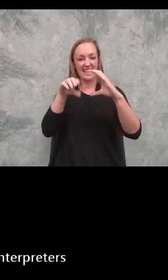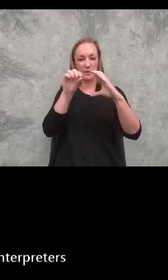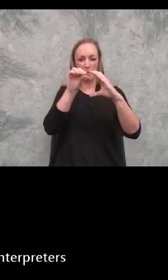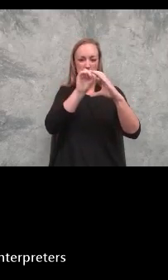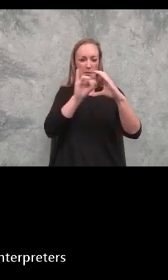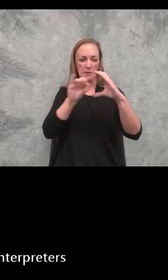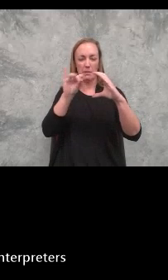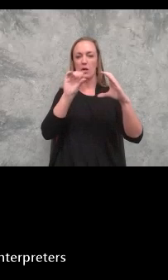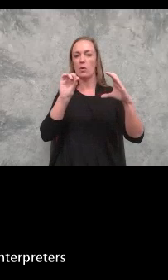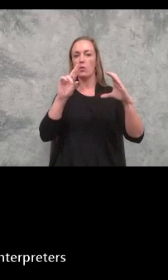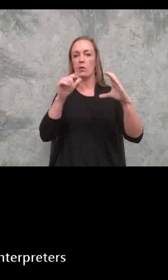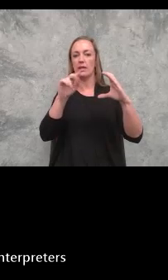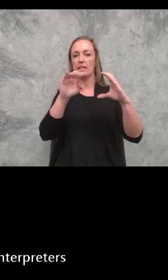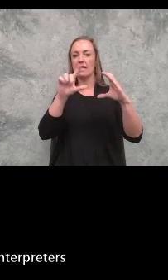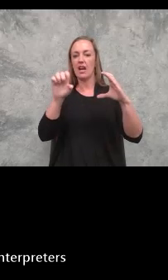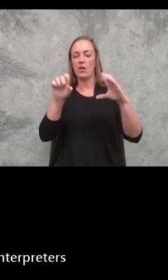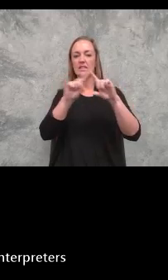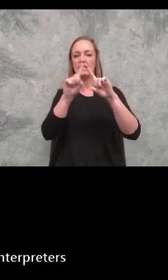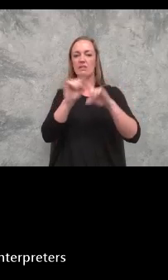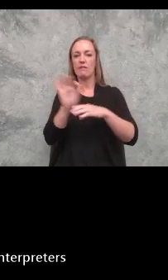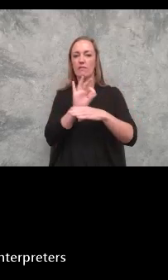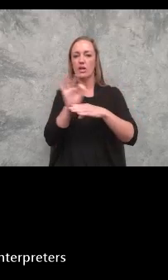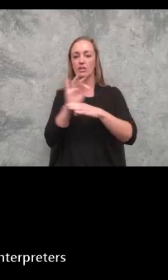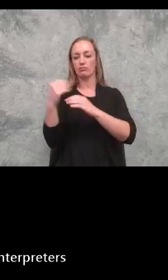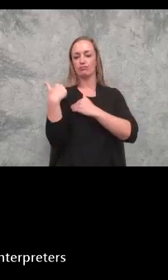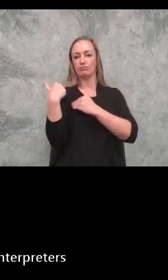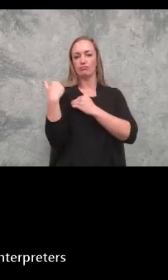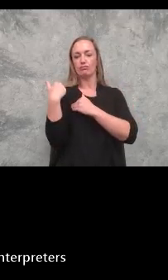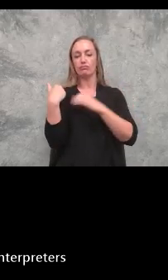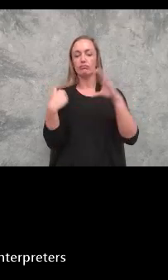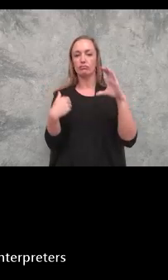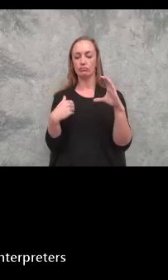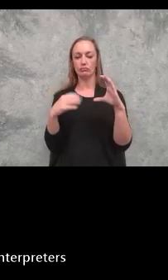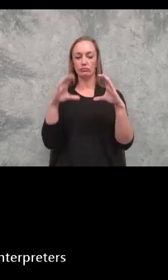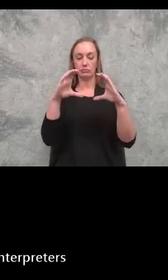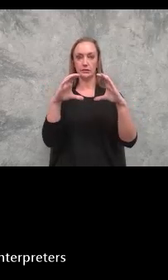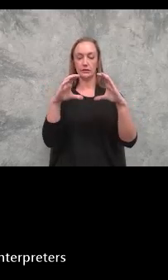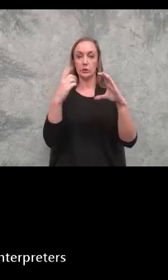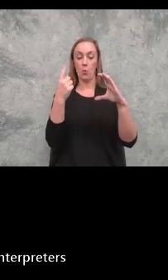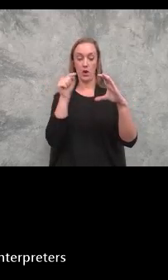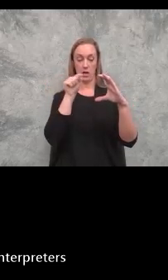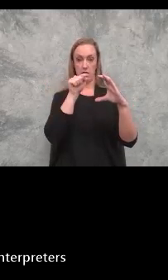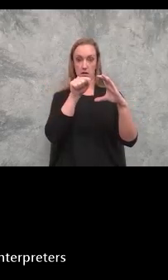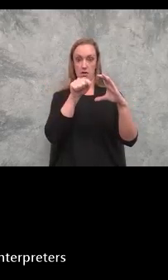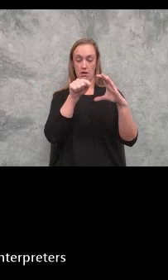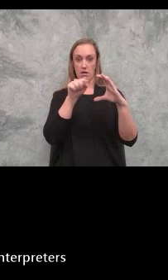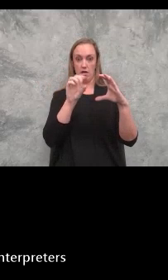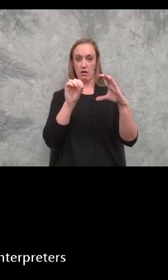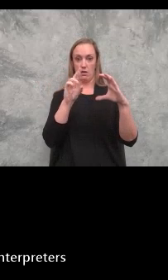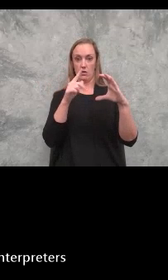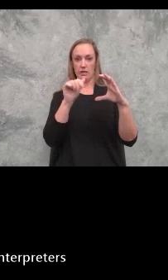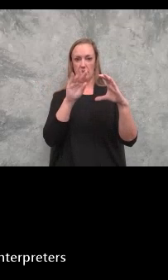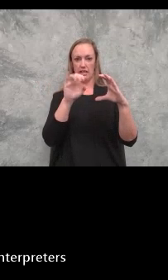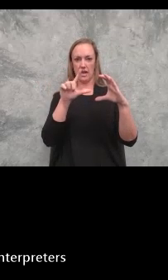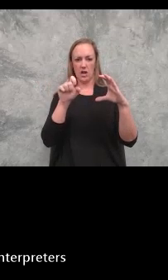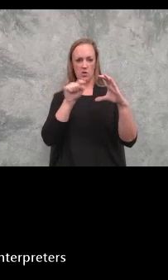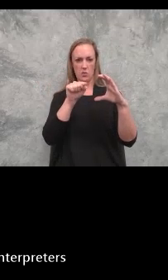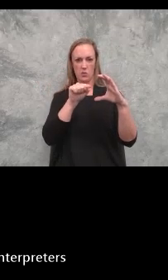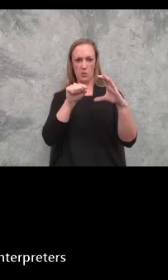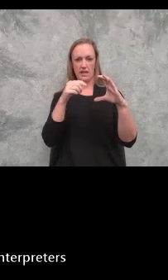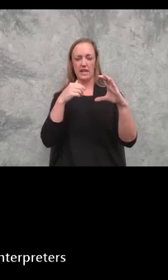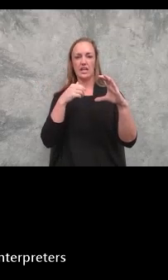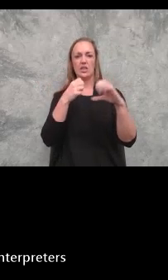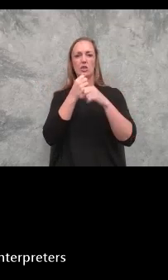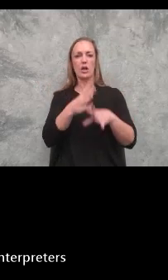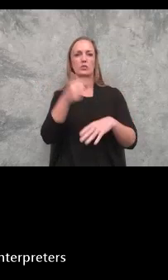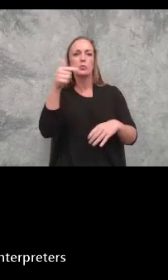function. So one of those organelles caused the plant cell to have a greenish tint. Does anybody